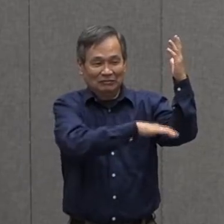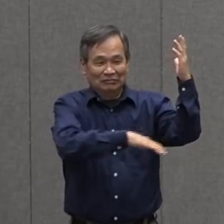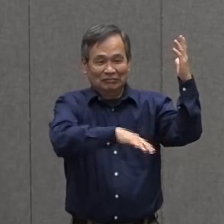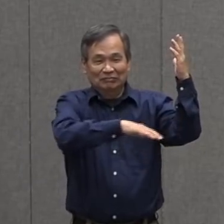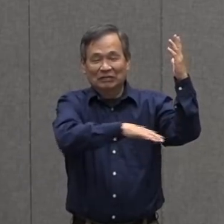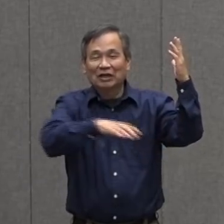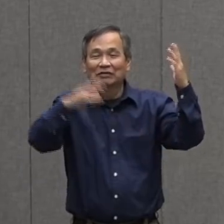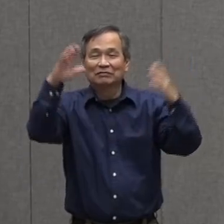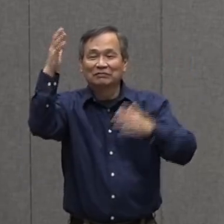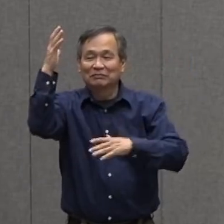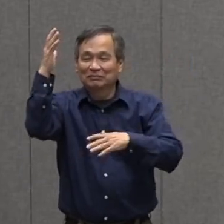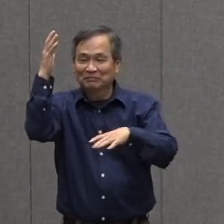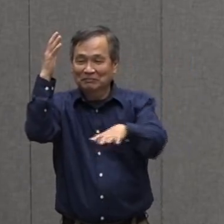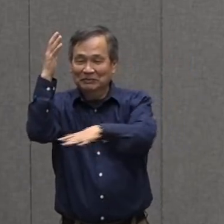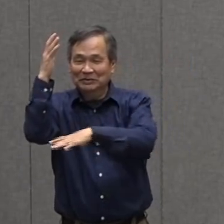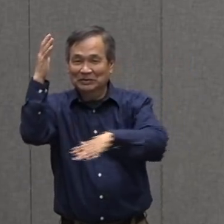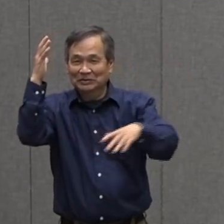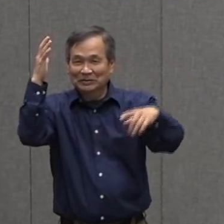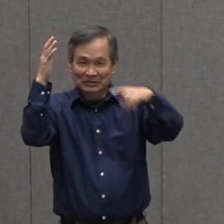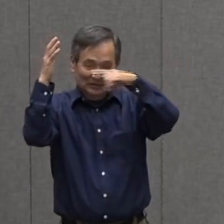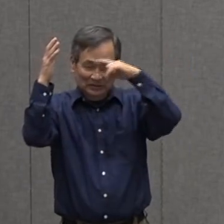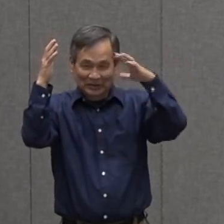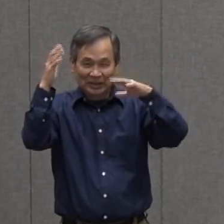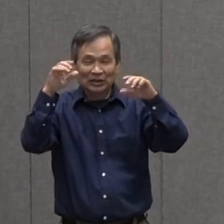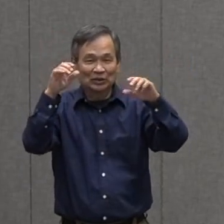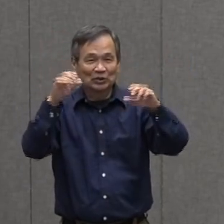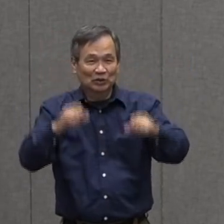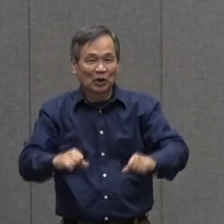"With Acacia trees for giraffes to browse on,